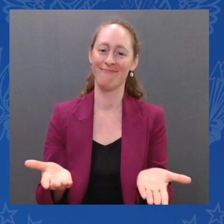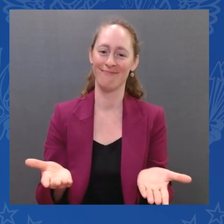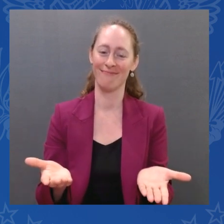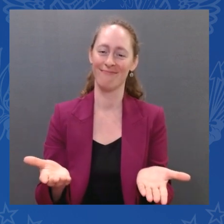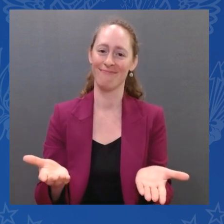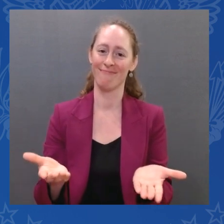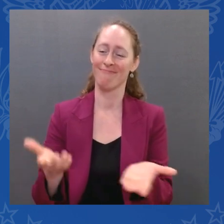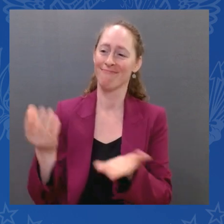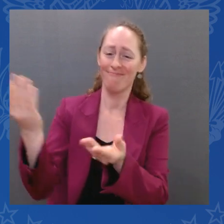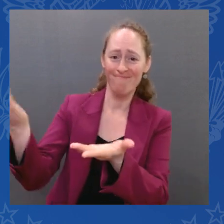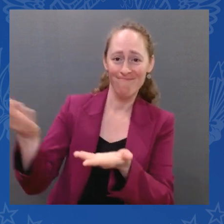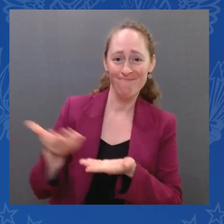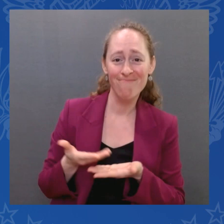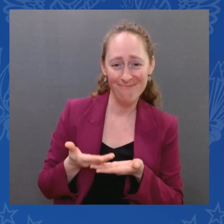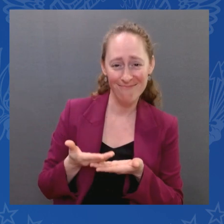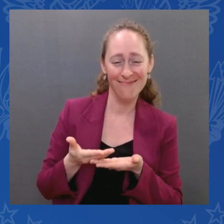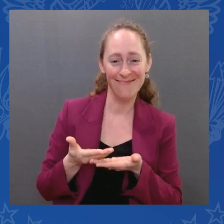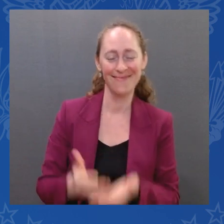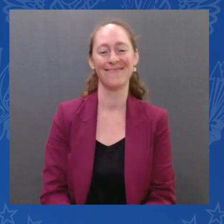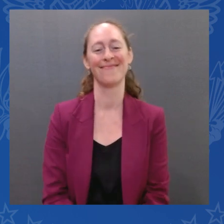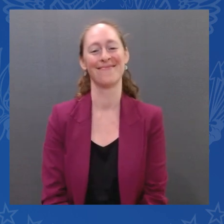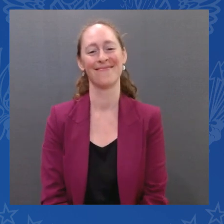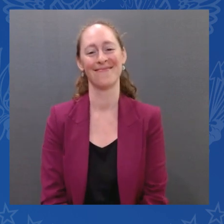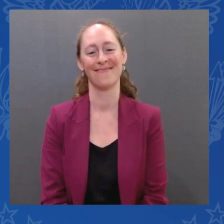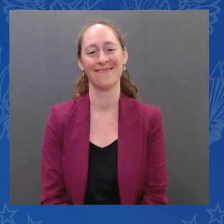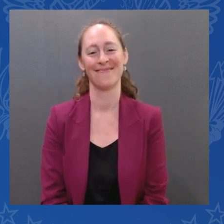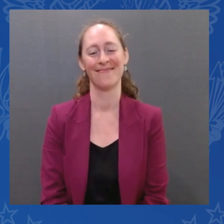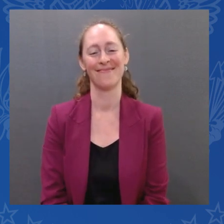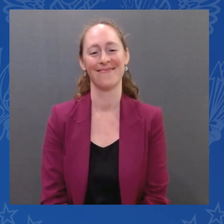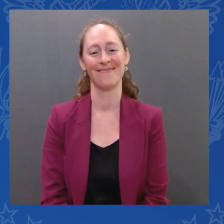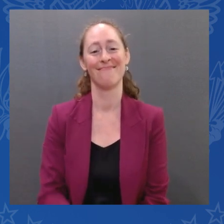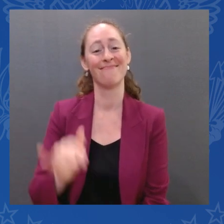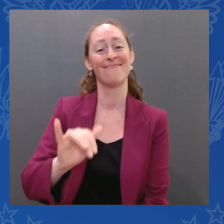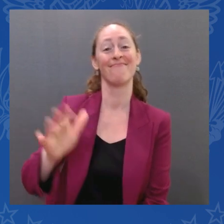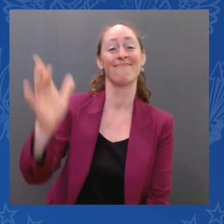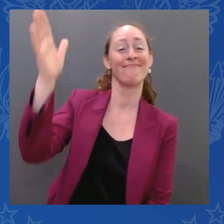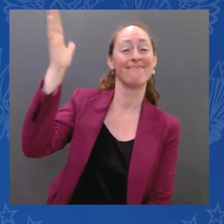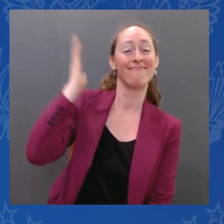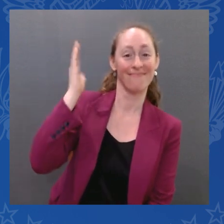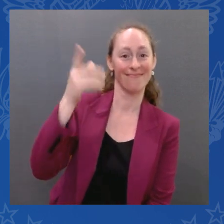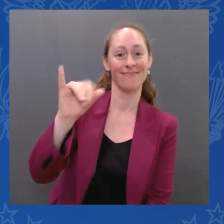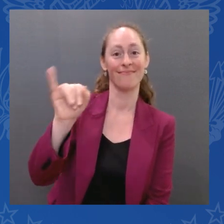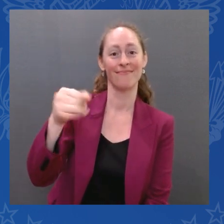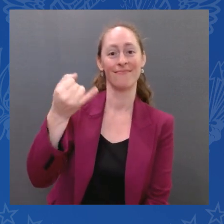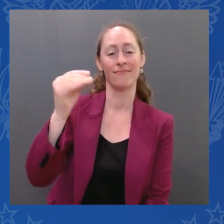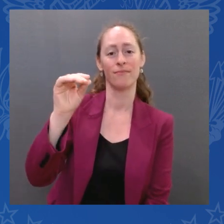Here, Mr. President, you are truly among family. Like the Biblical Joseph,